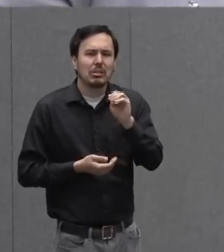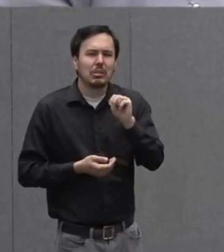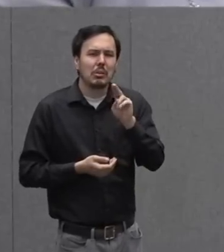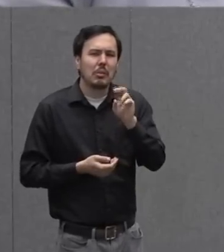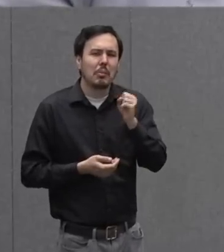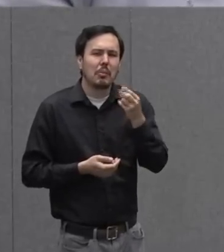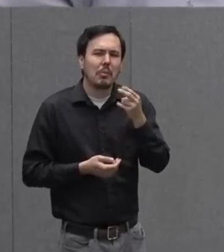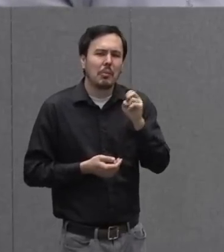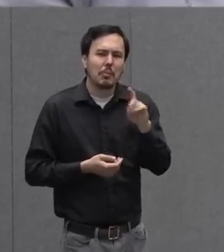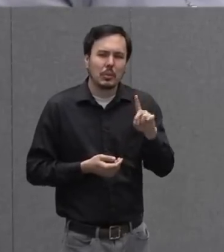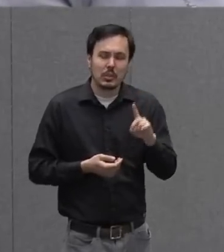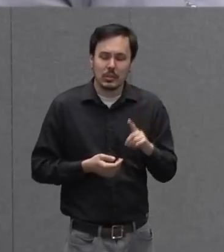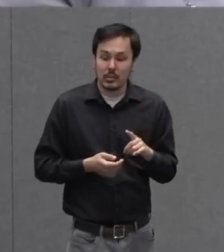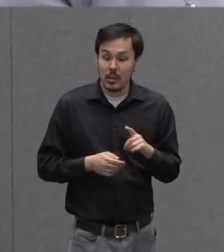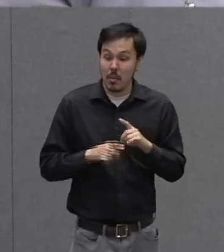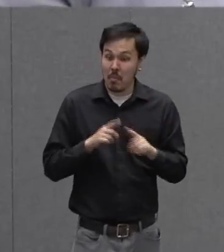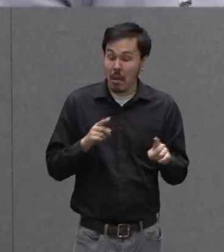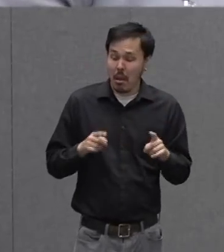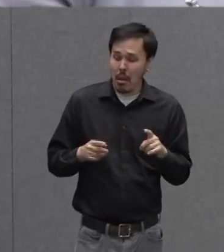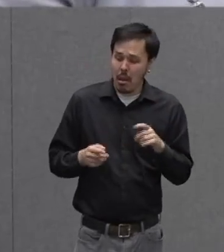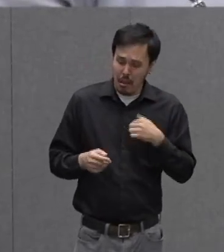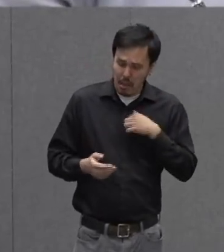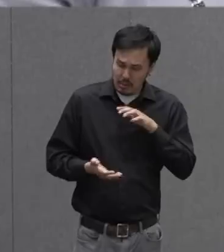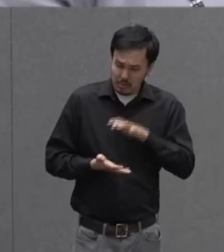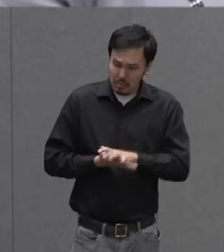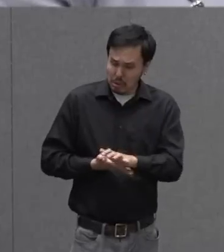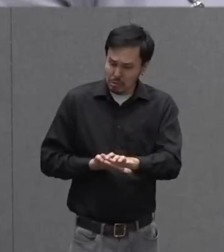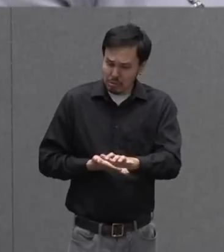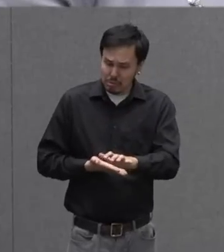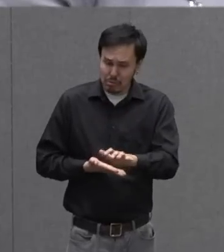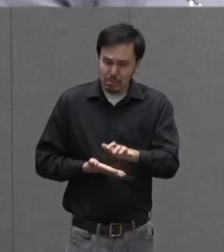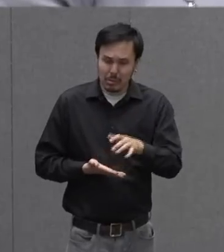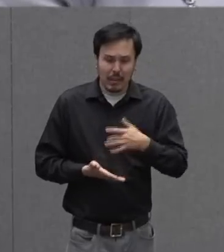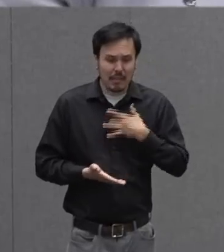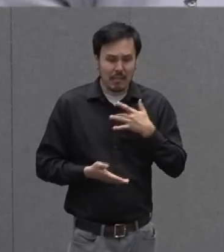And yet smooshing you has brought me no joy.